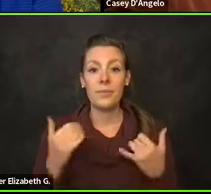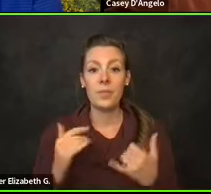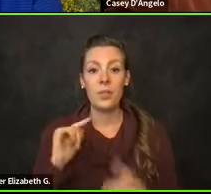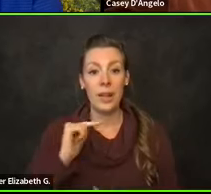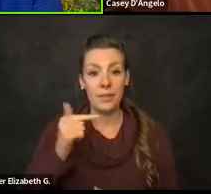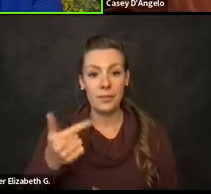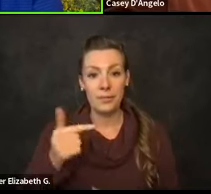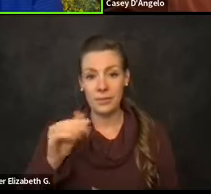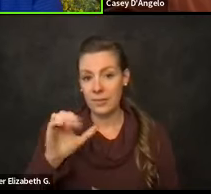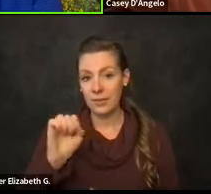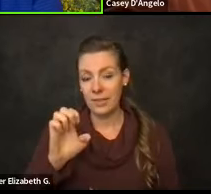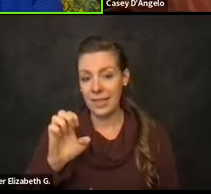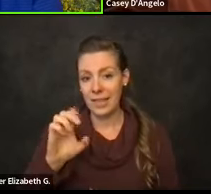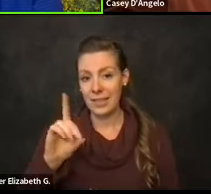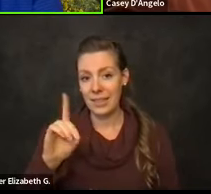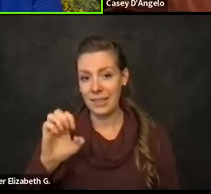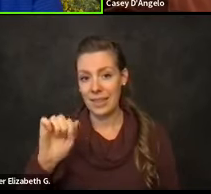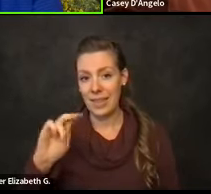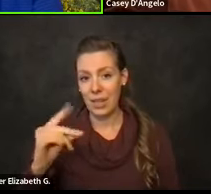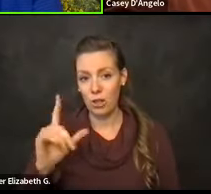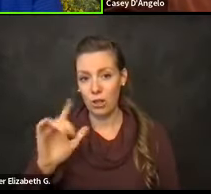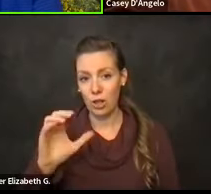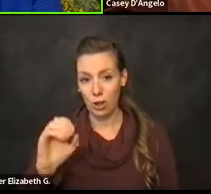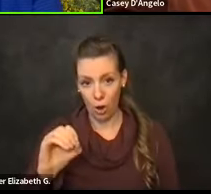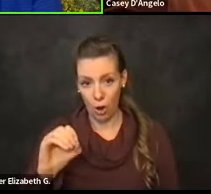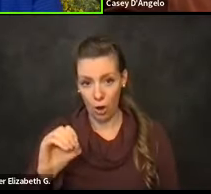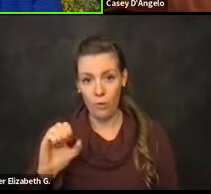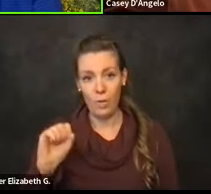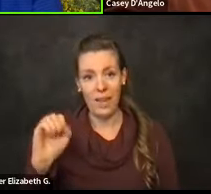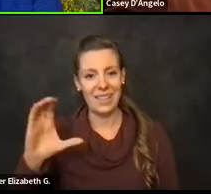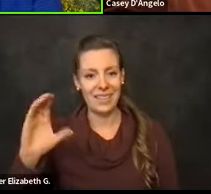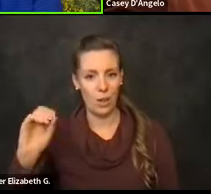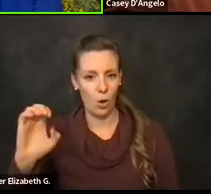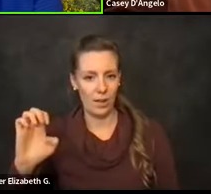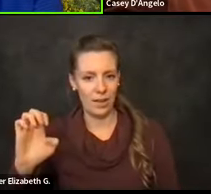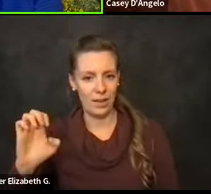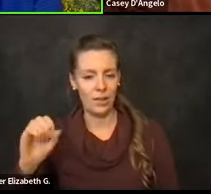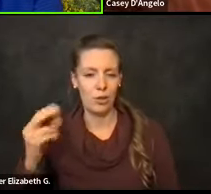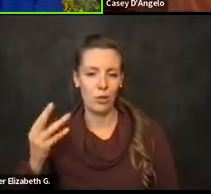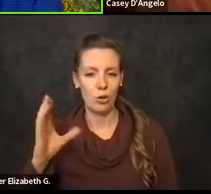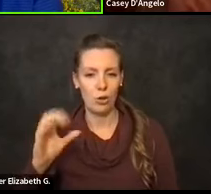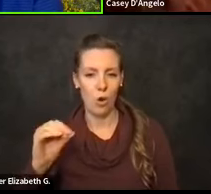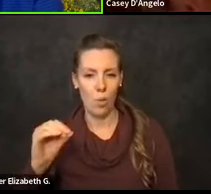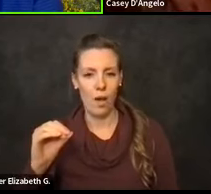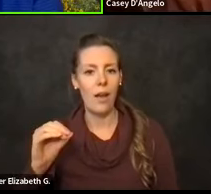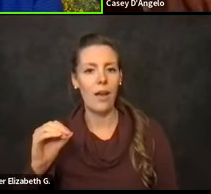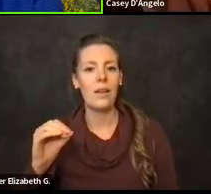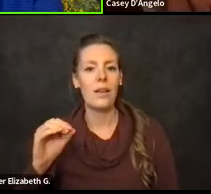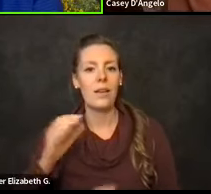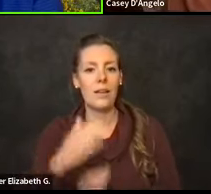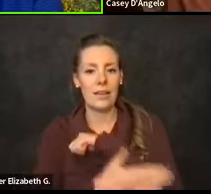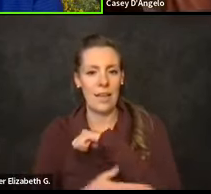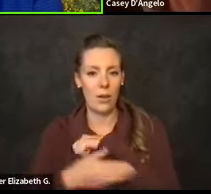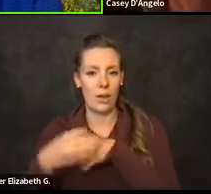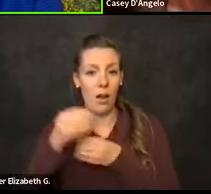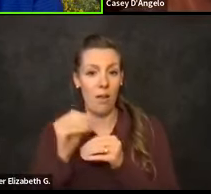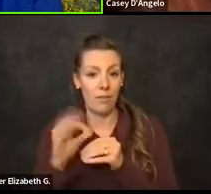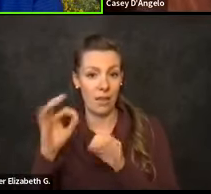D'Angelo from the Snowman County Office of Education. In case we've talked briefly about the school clinics, can you give us an update